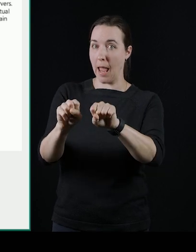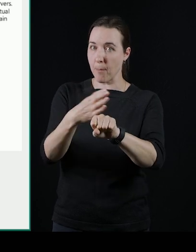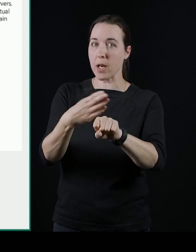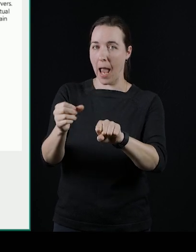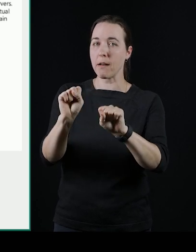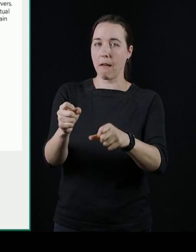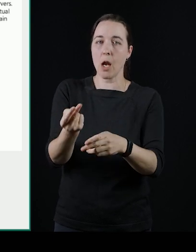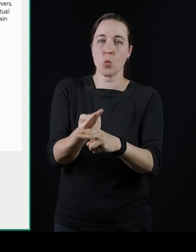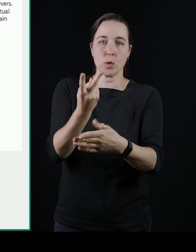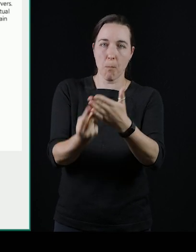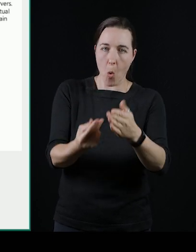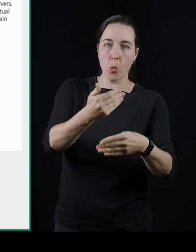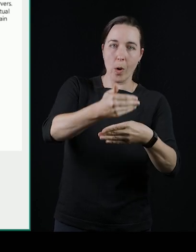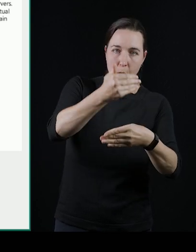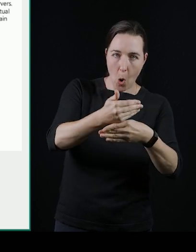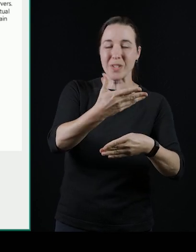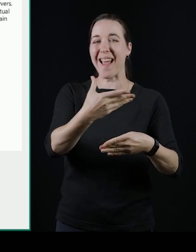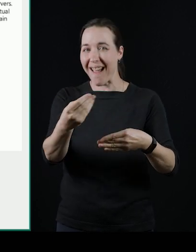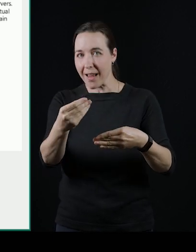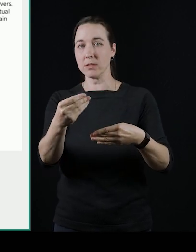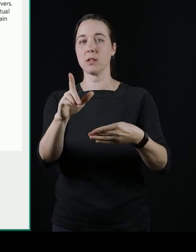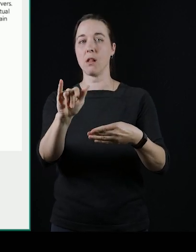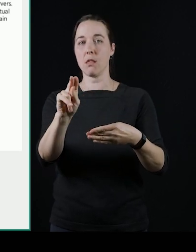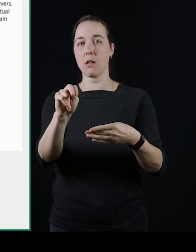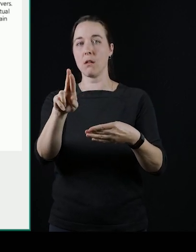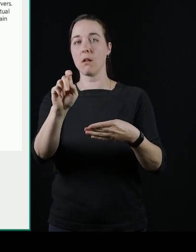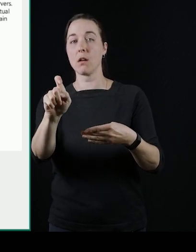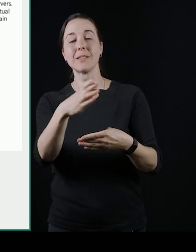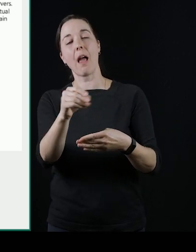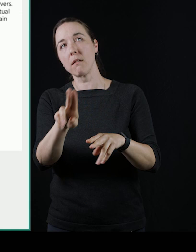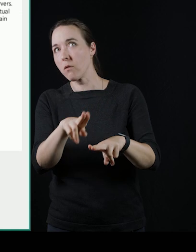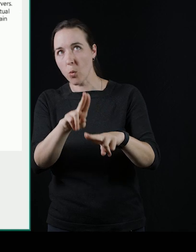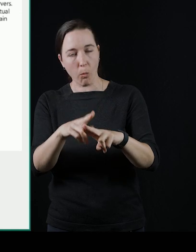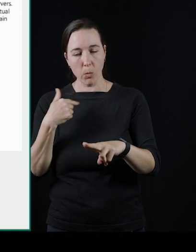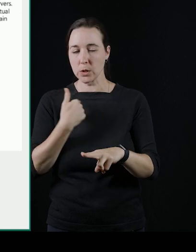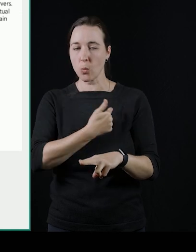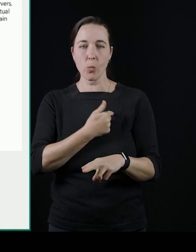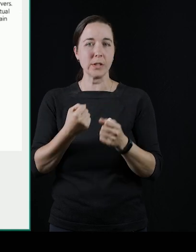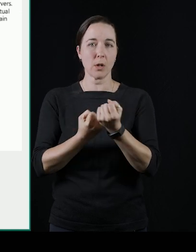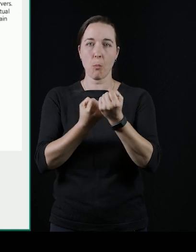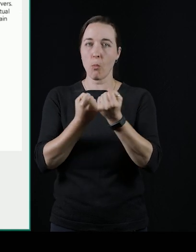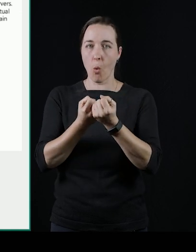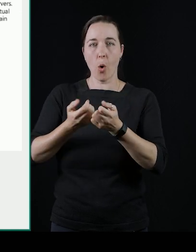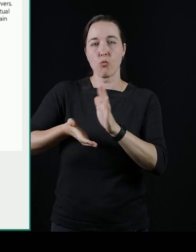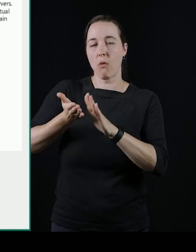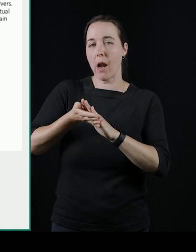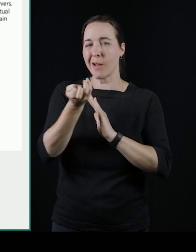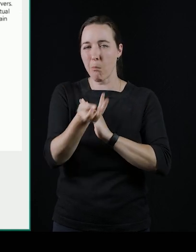you can use both windows and Linux. And of course we support the running multiple games servers